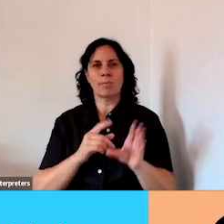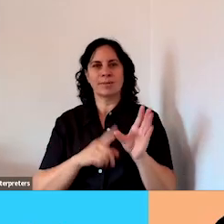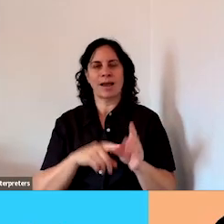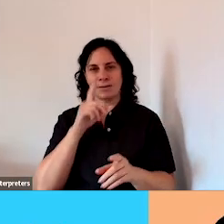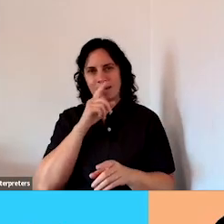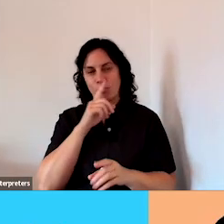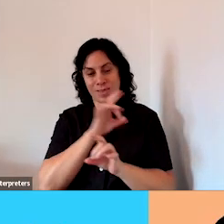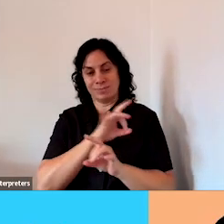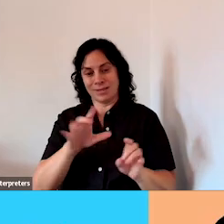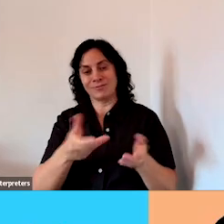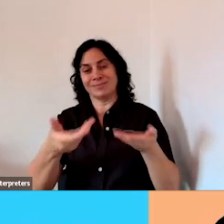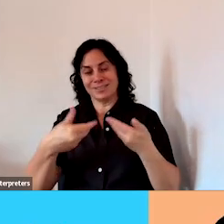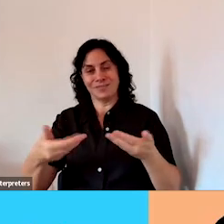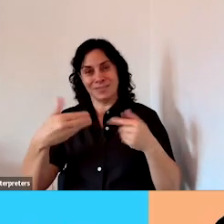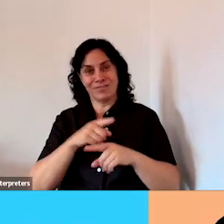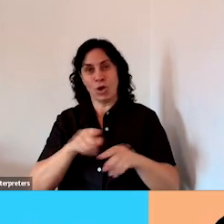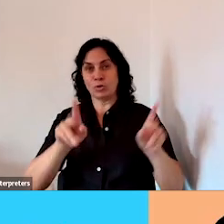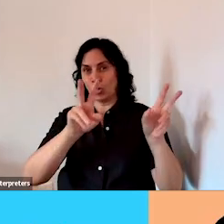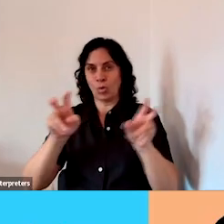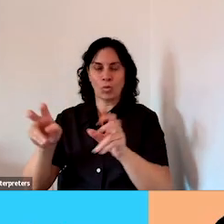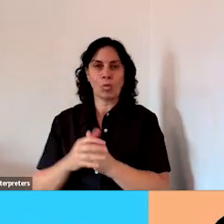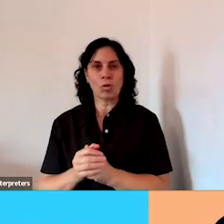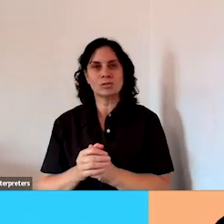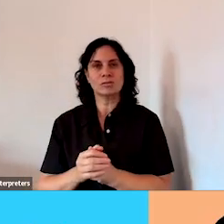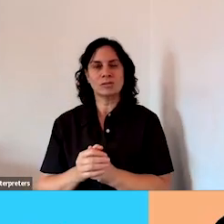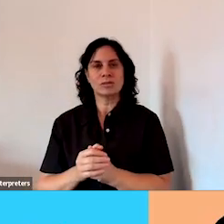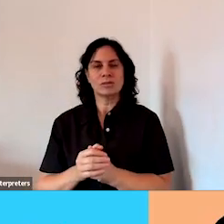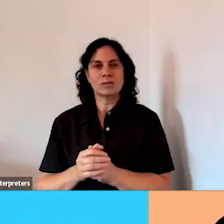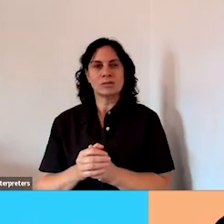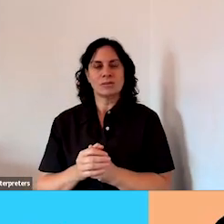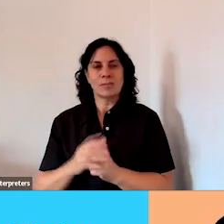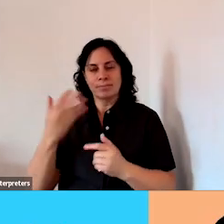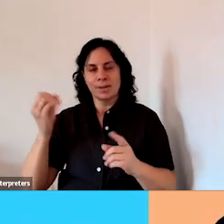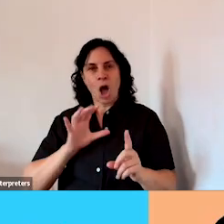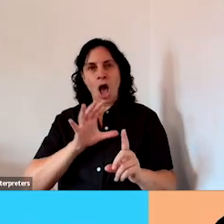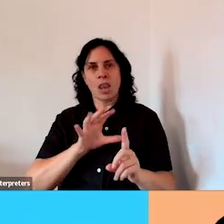give us, which help to give young people a voice. And amongst all the other information.